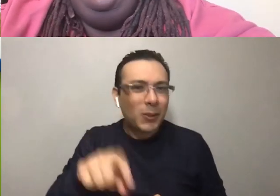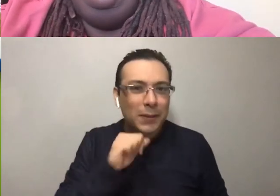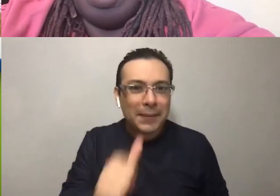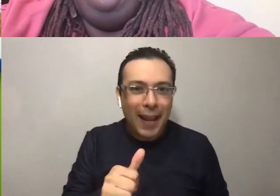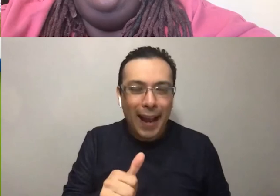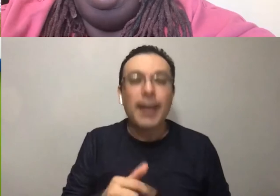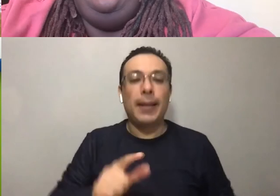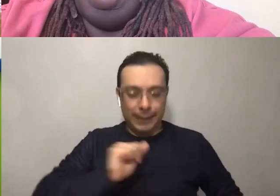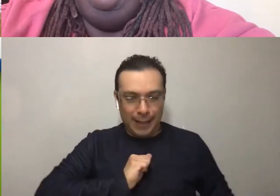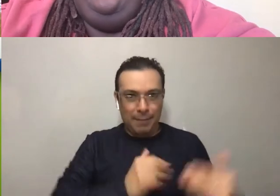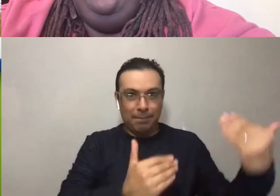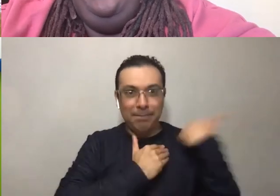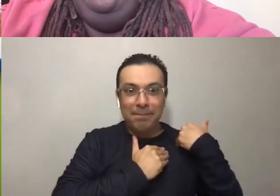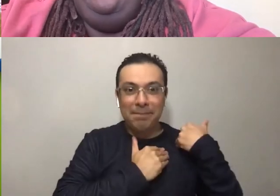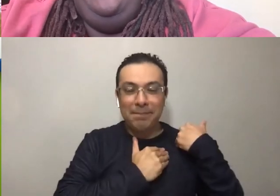and make sure that we’re included.